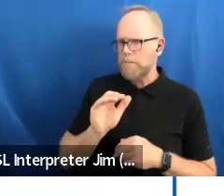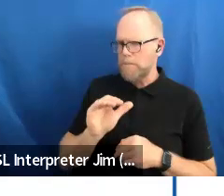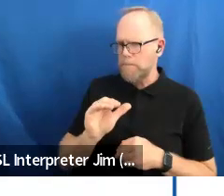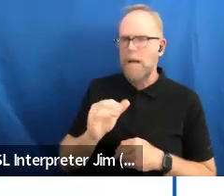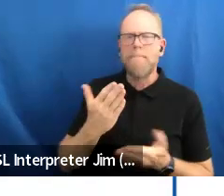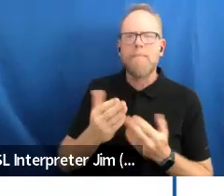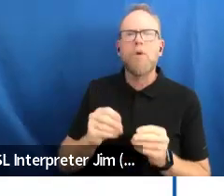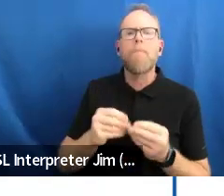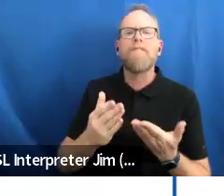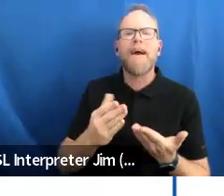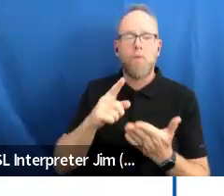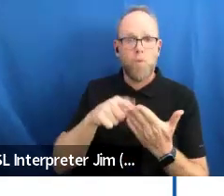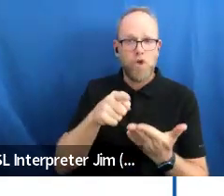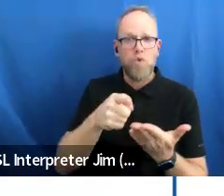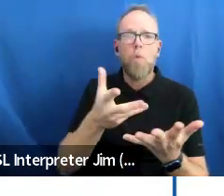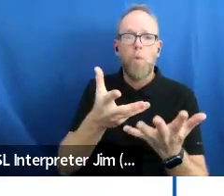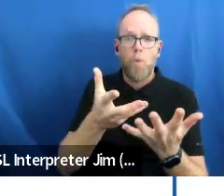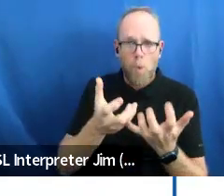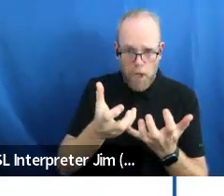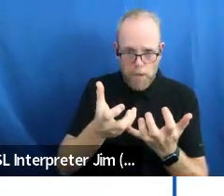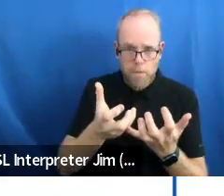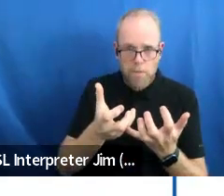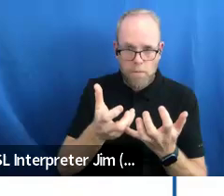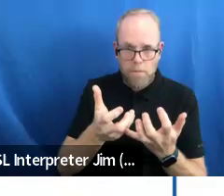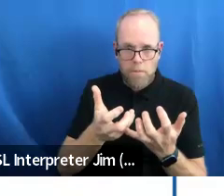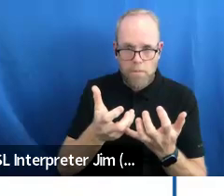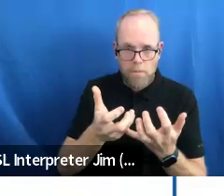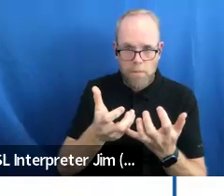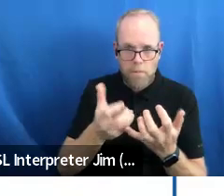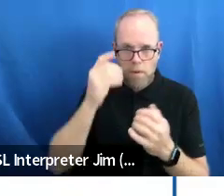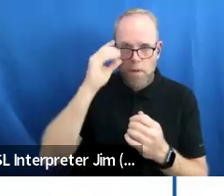of what you're asking for here, we will move on to the next question and then we'll get back to this